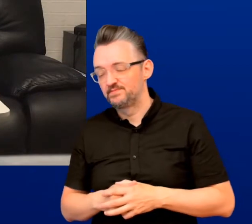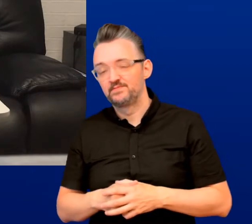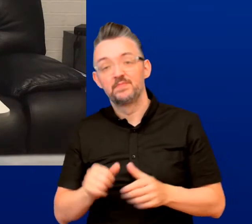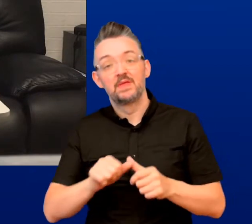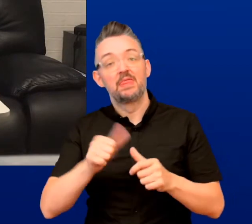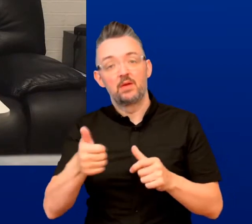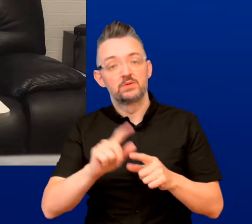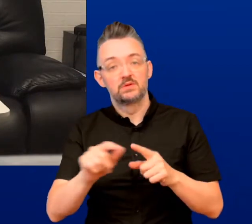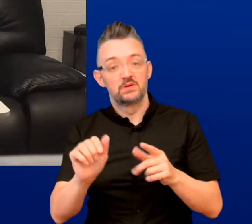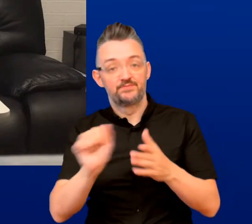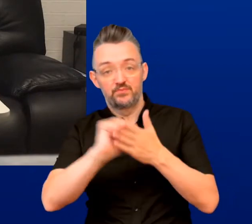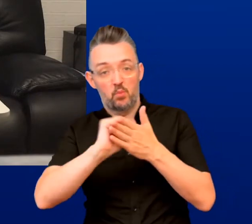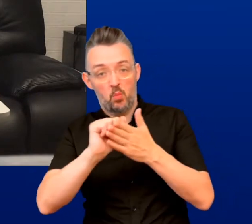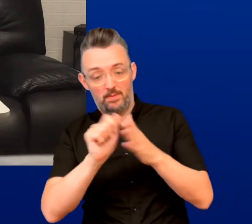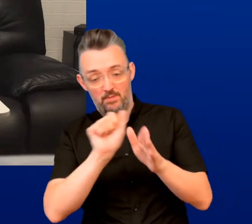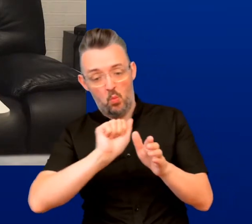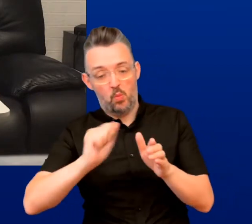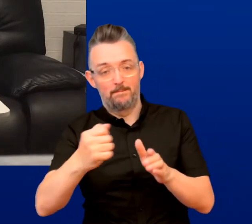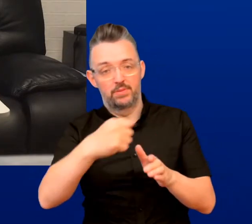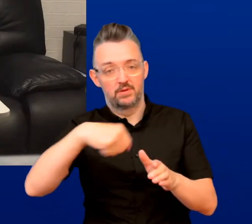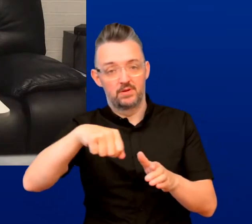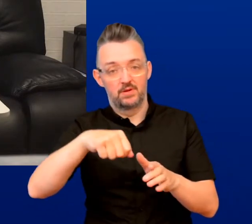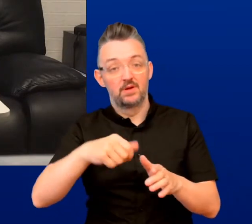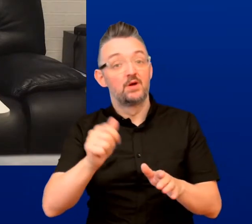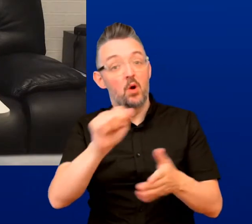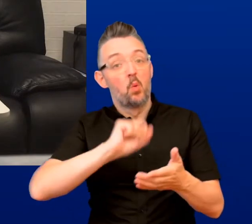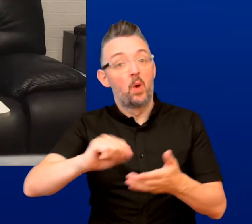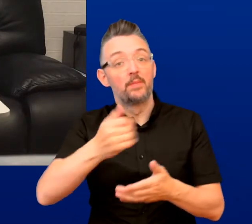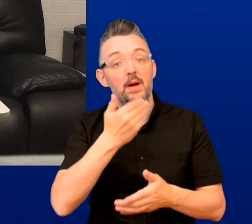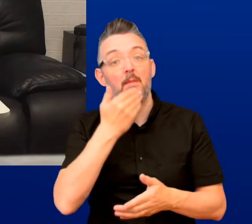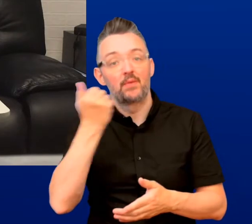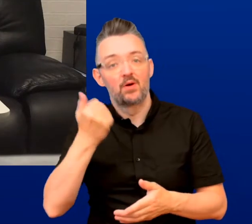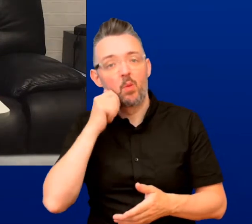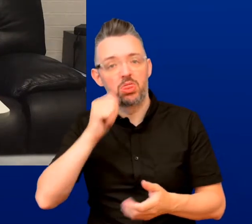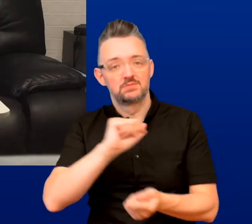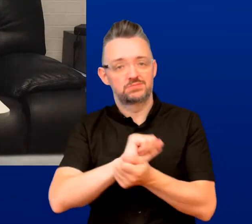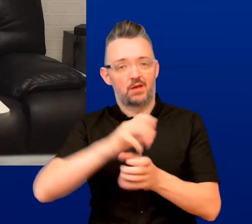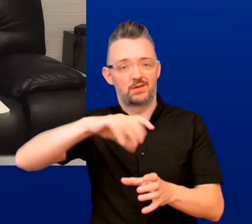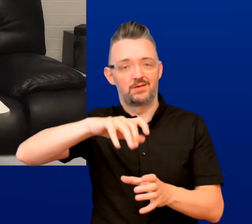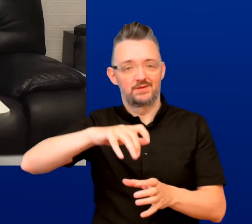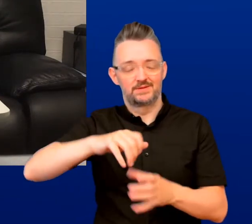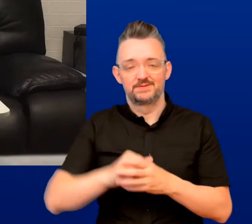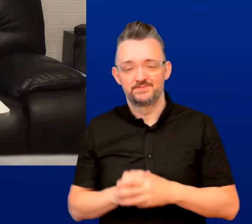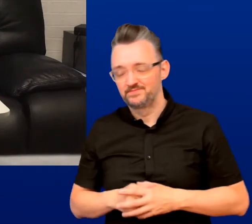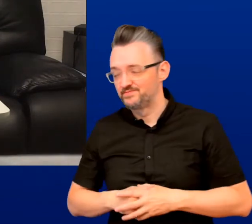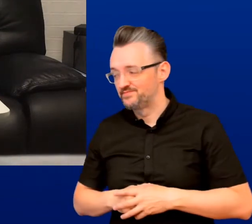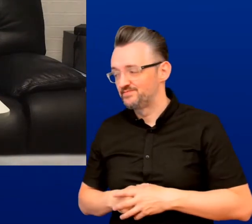wipe it. I'll get this tissue to wipe